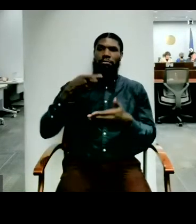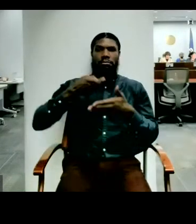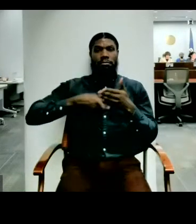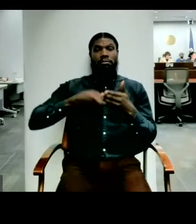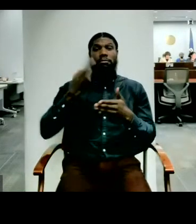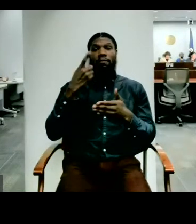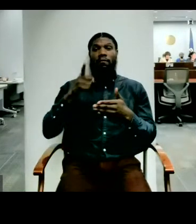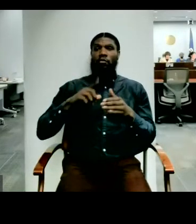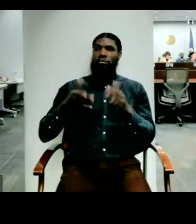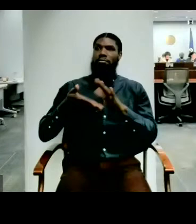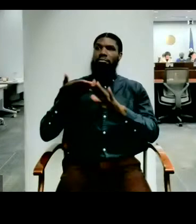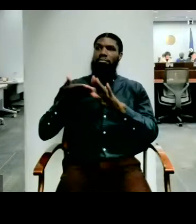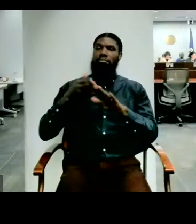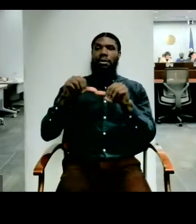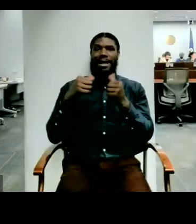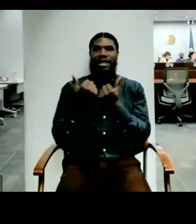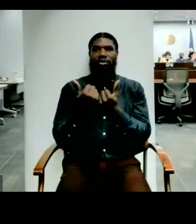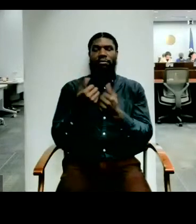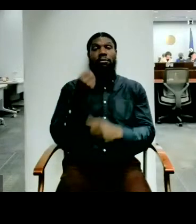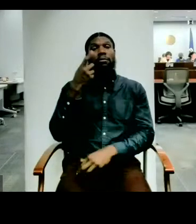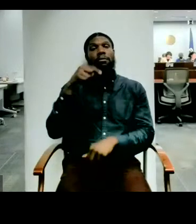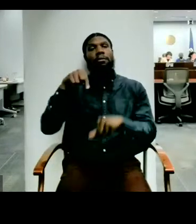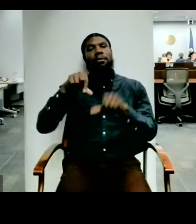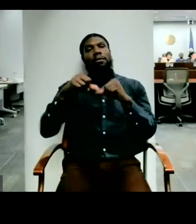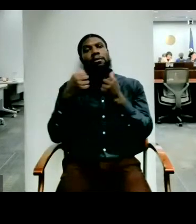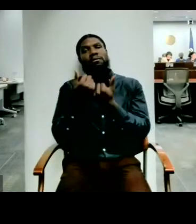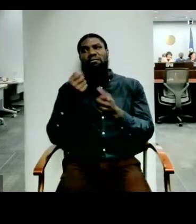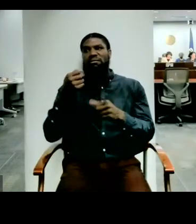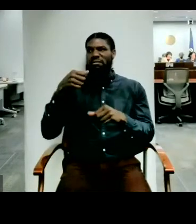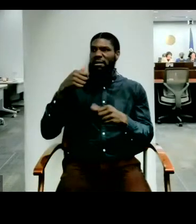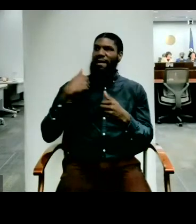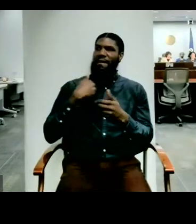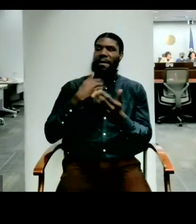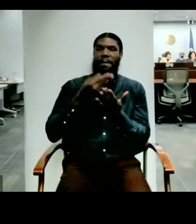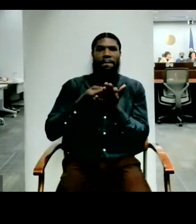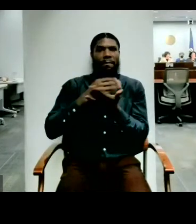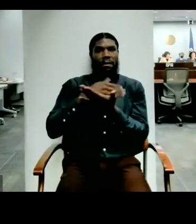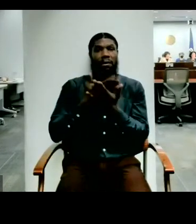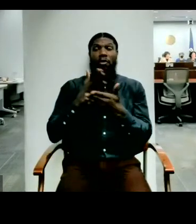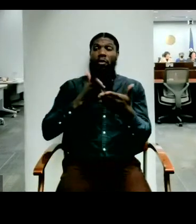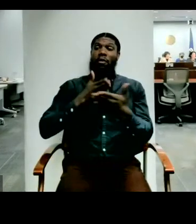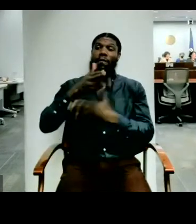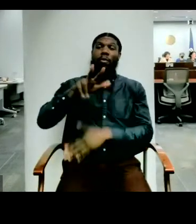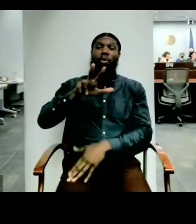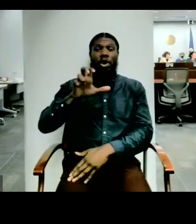This is an agency that has a budget that is well over 300 million dollars a year.